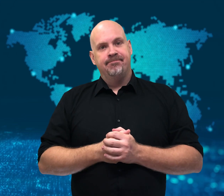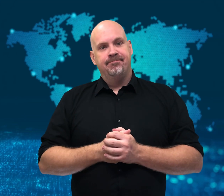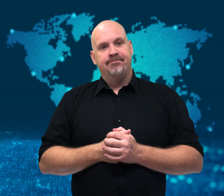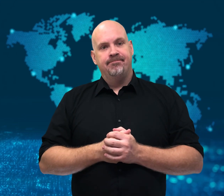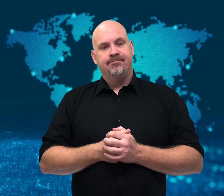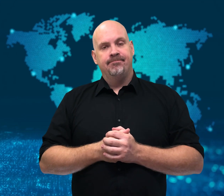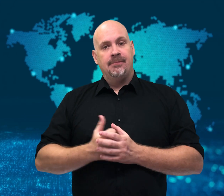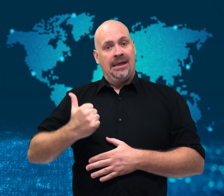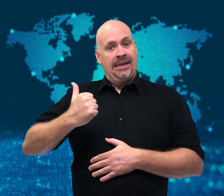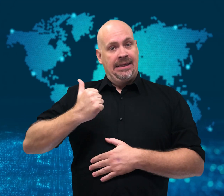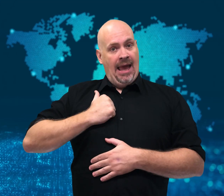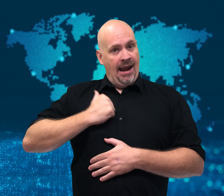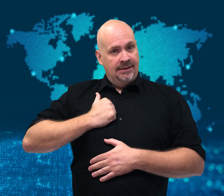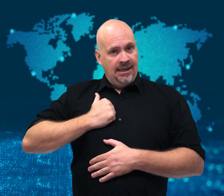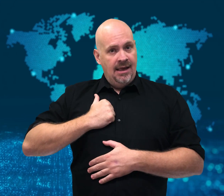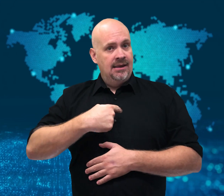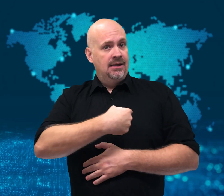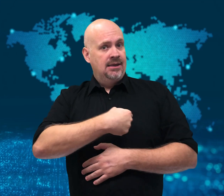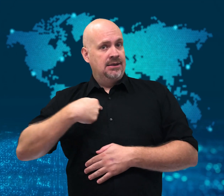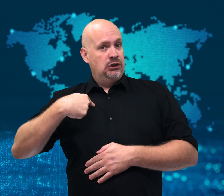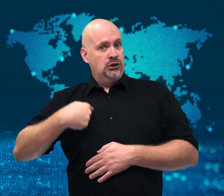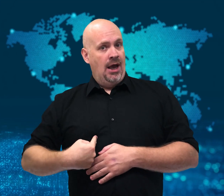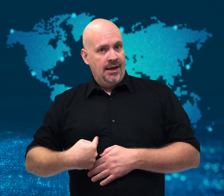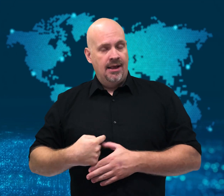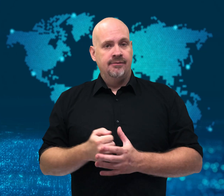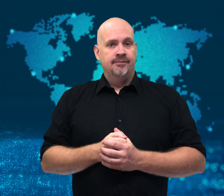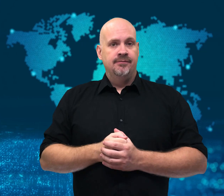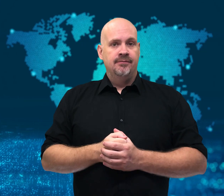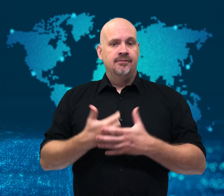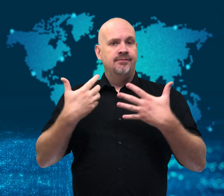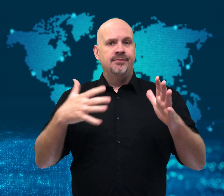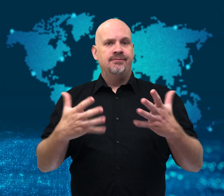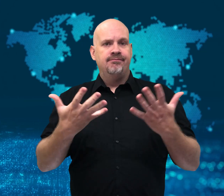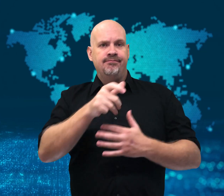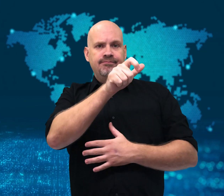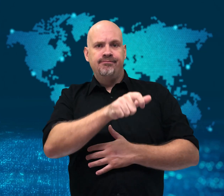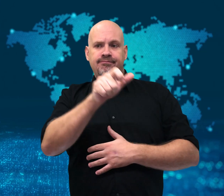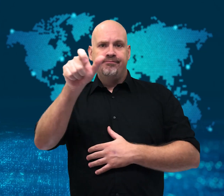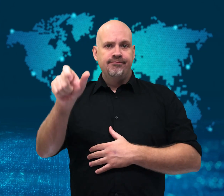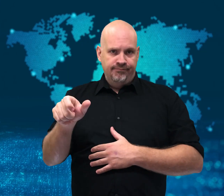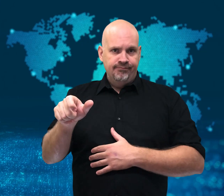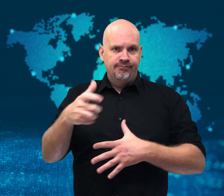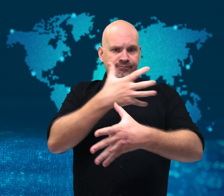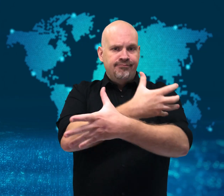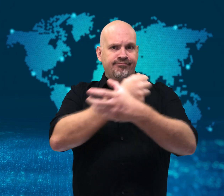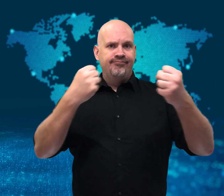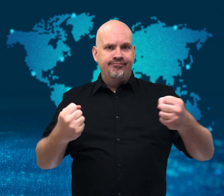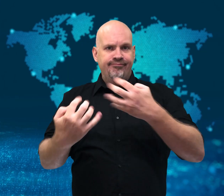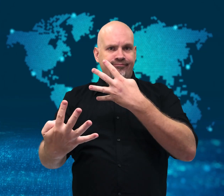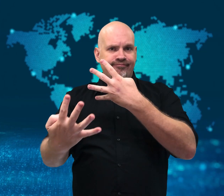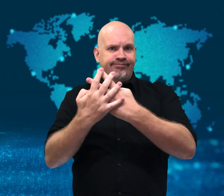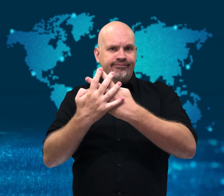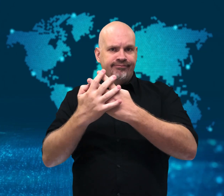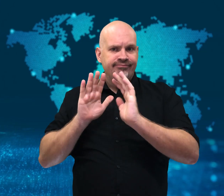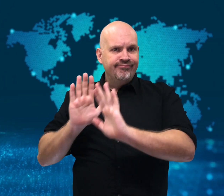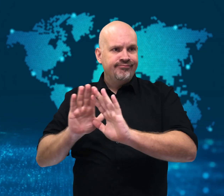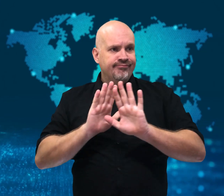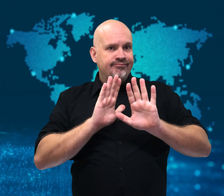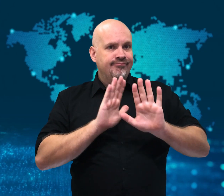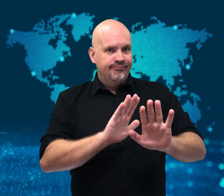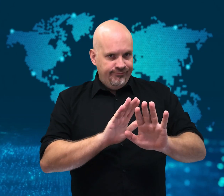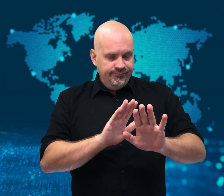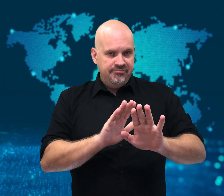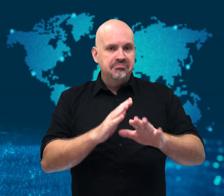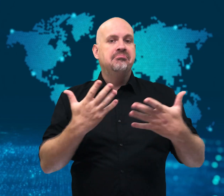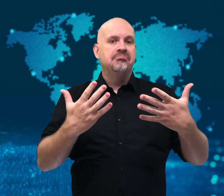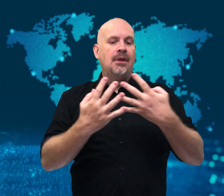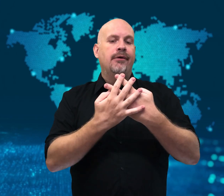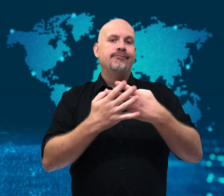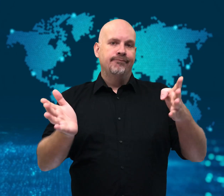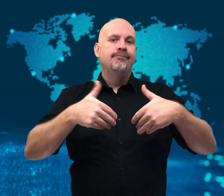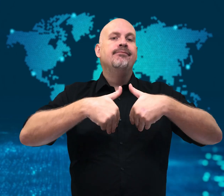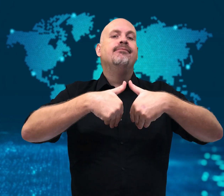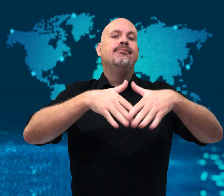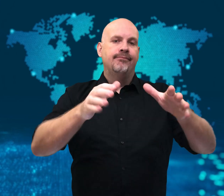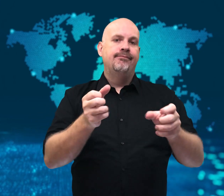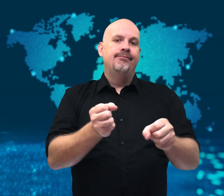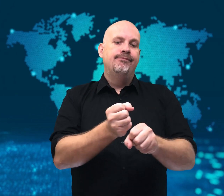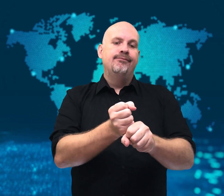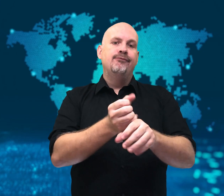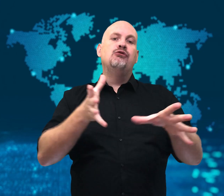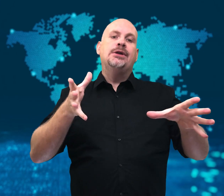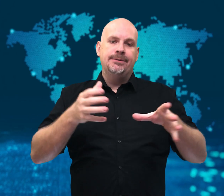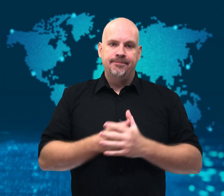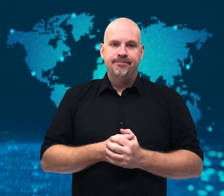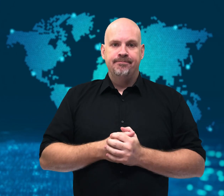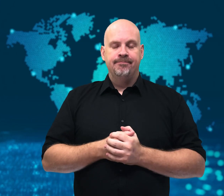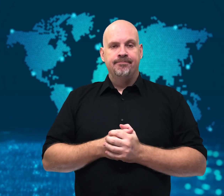CANADA/CHINA: Release of hostages.